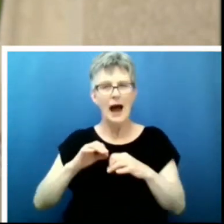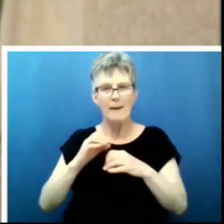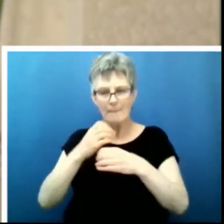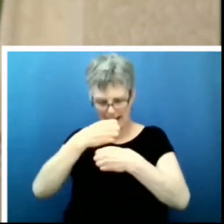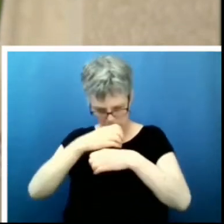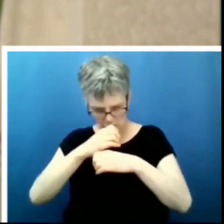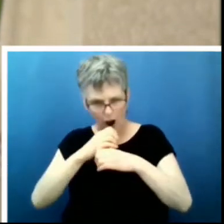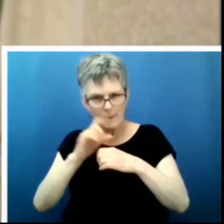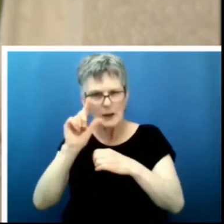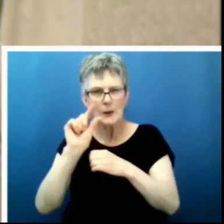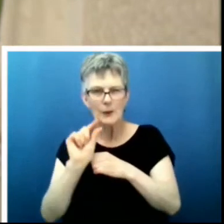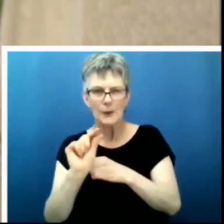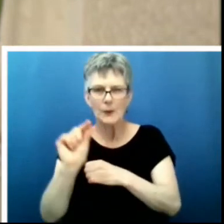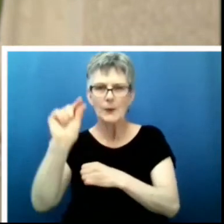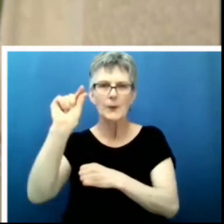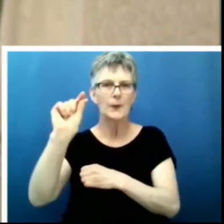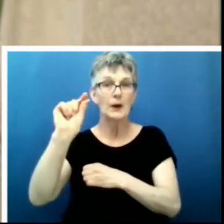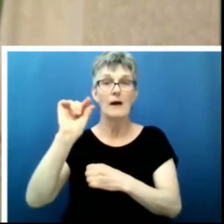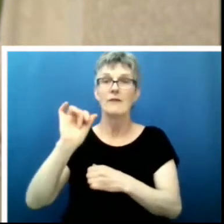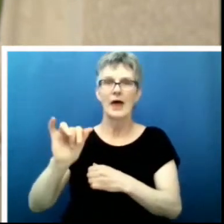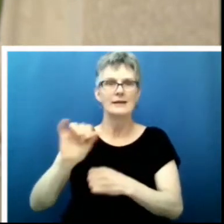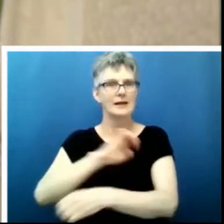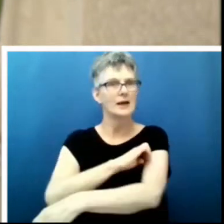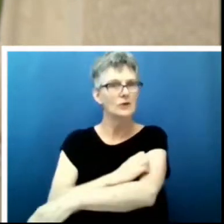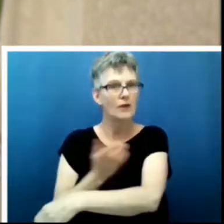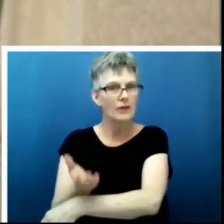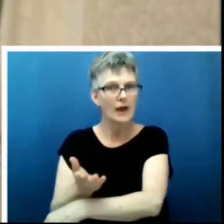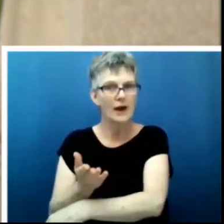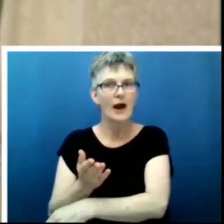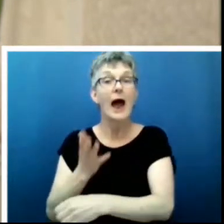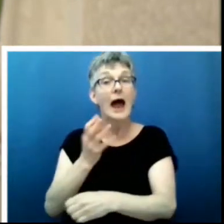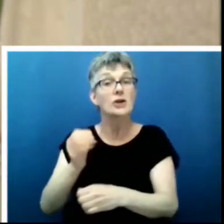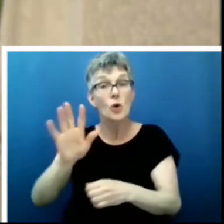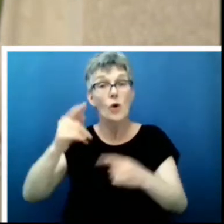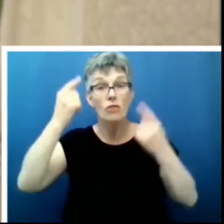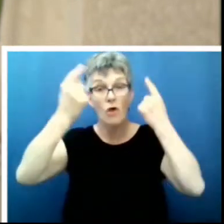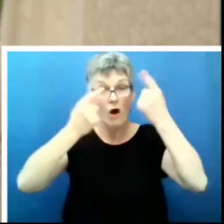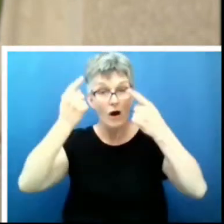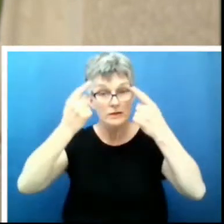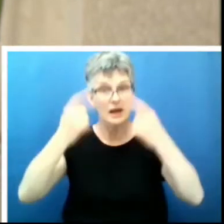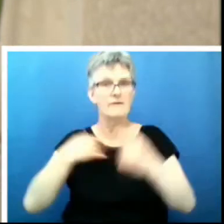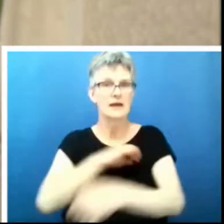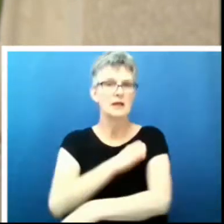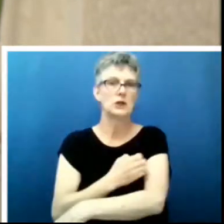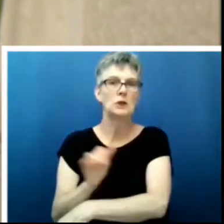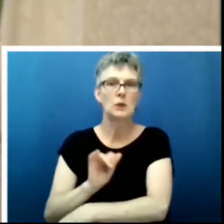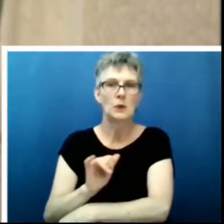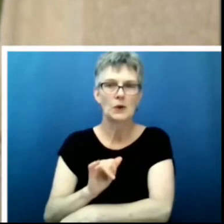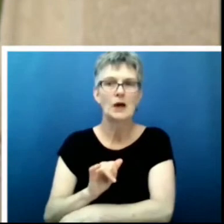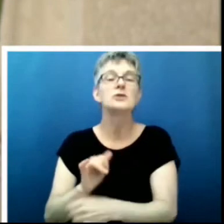and your body's sensations, as well. All right, so let's actually experience feeling the energy so we can listen within.